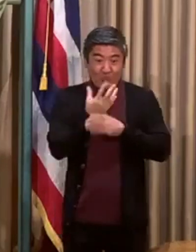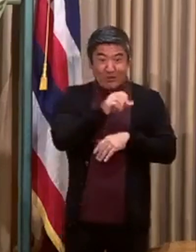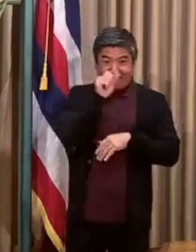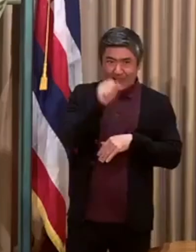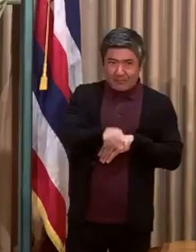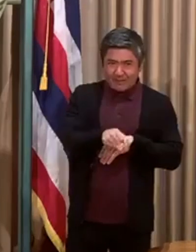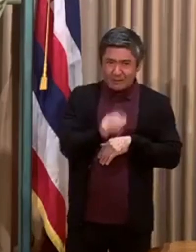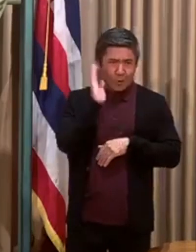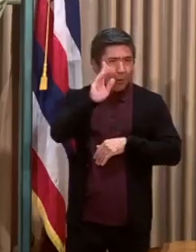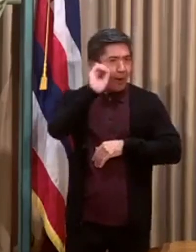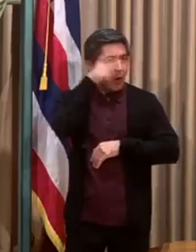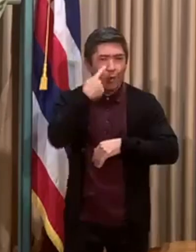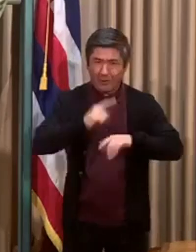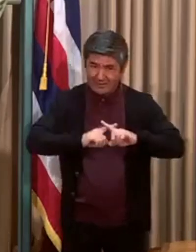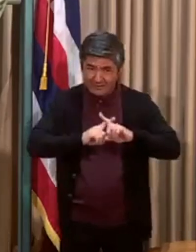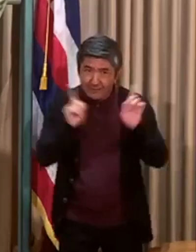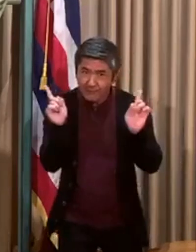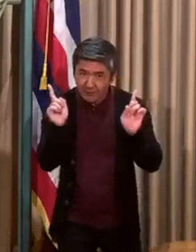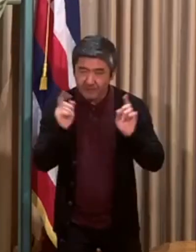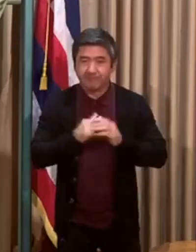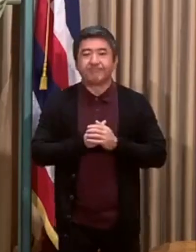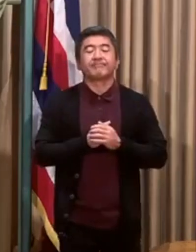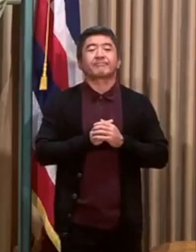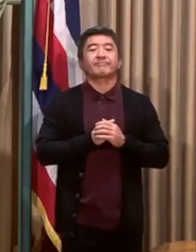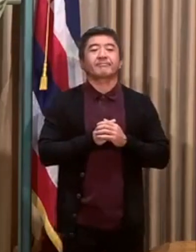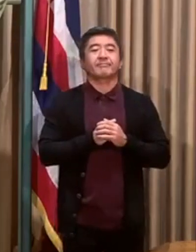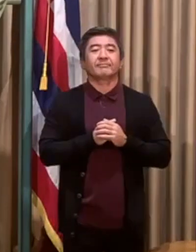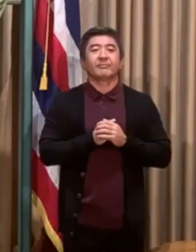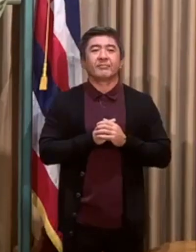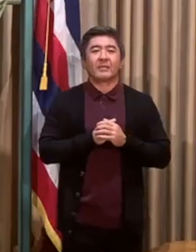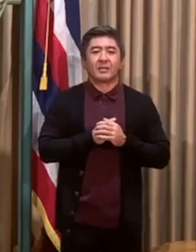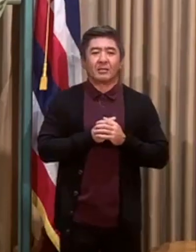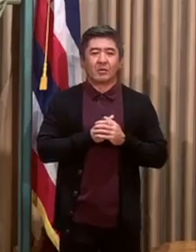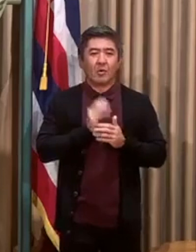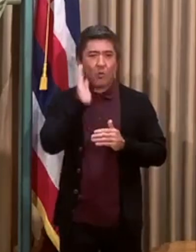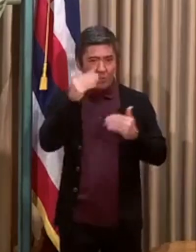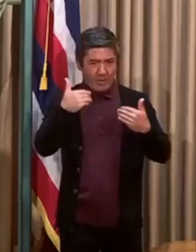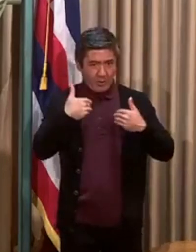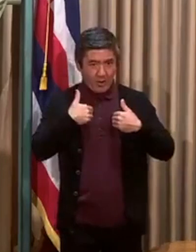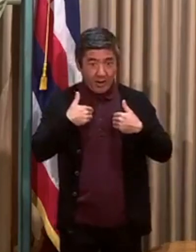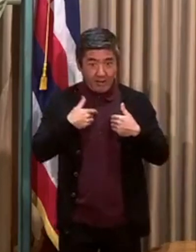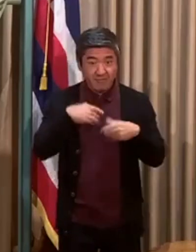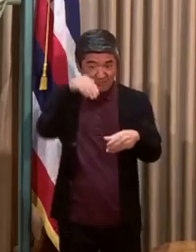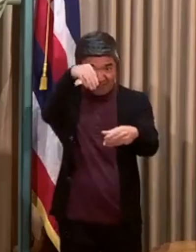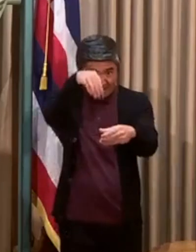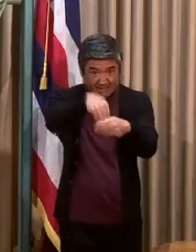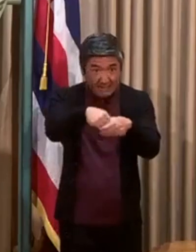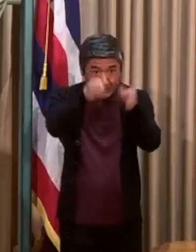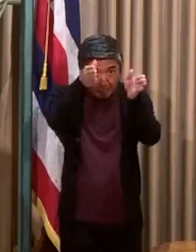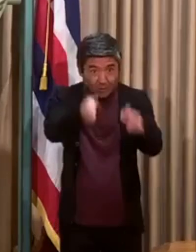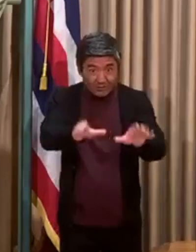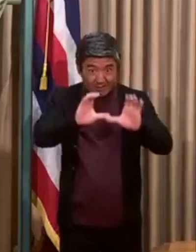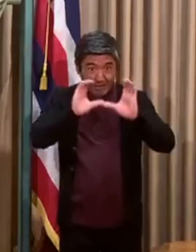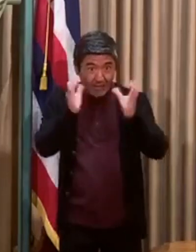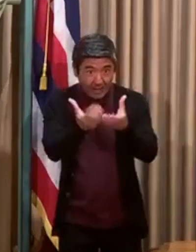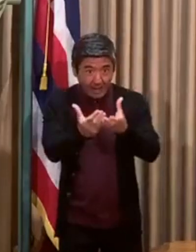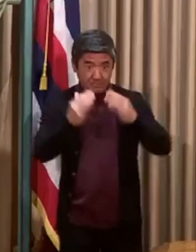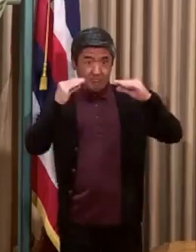rather we will be implementing in-person instruction in our classrooms, in our labs,